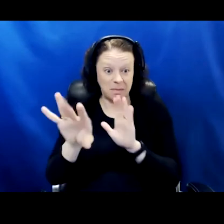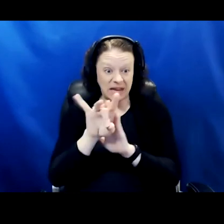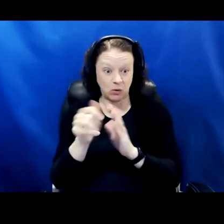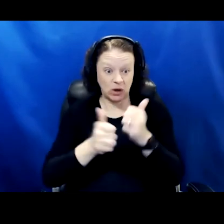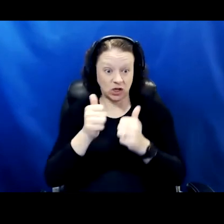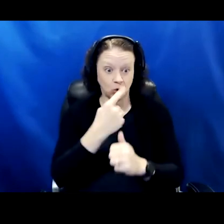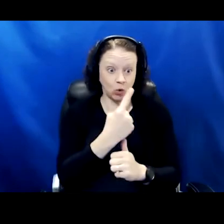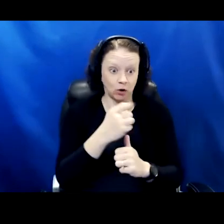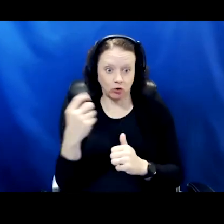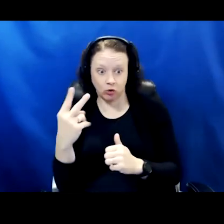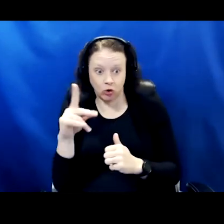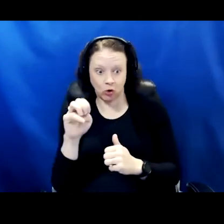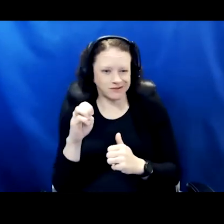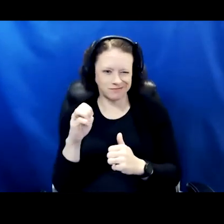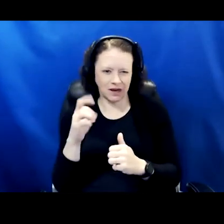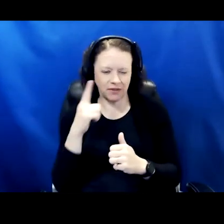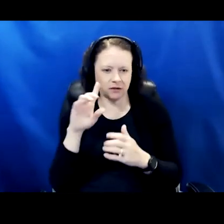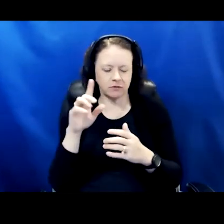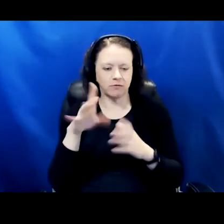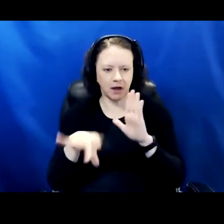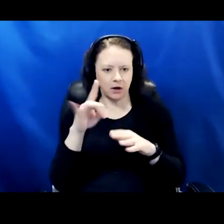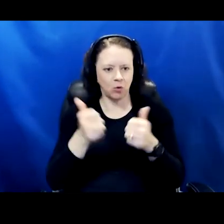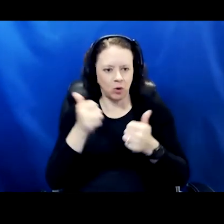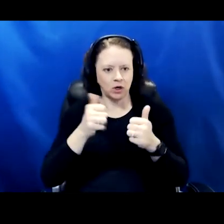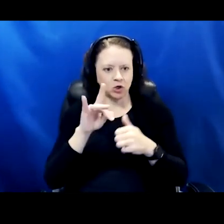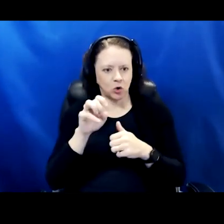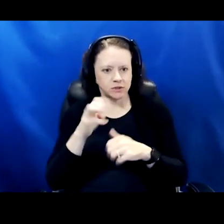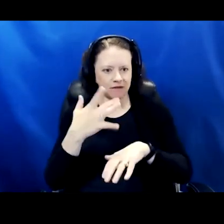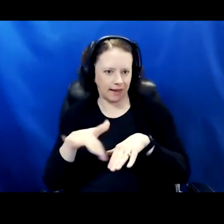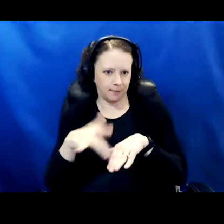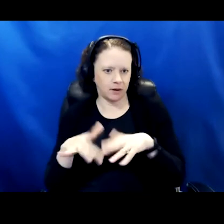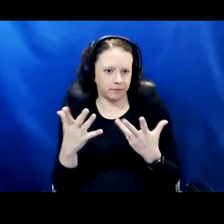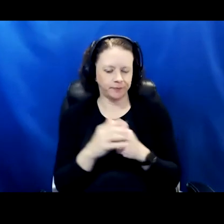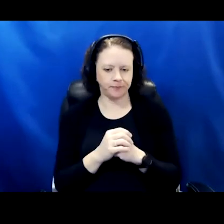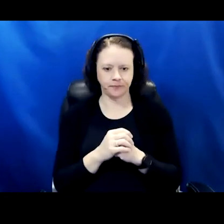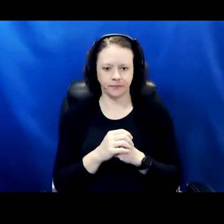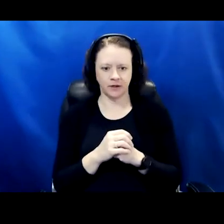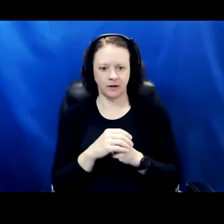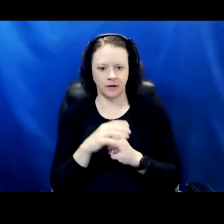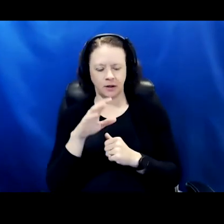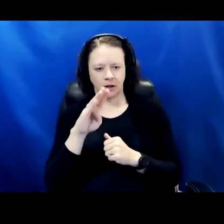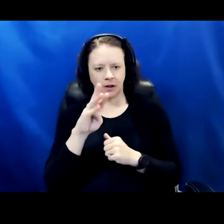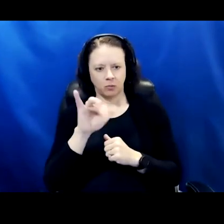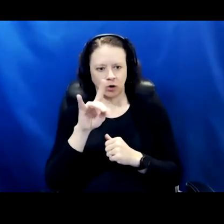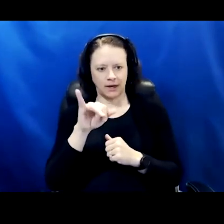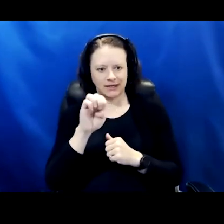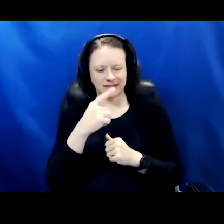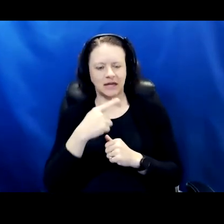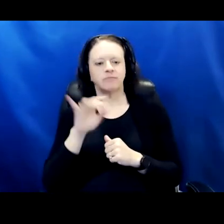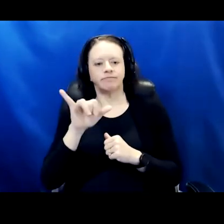[Brandie] And also, Susan, thank you, thank you for bringing that up, and it made me think about something else regarding My Turn.